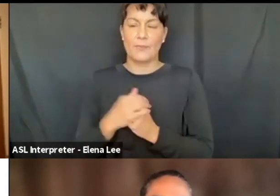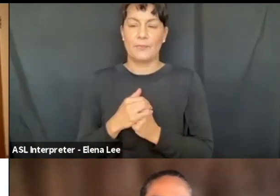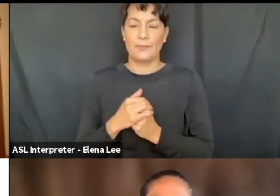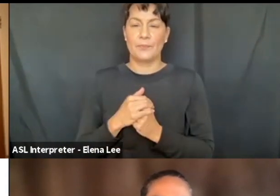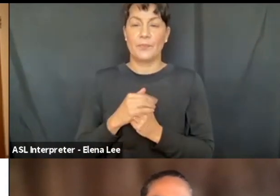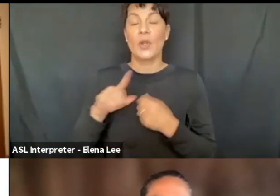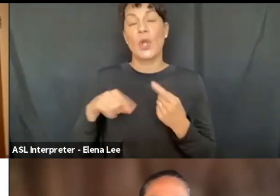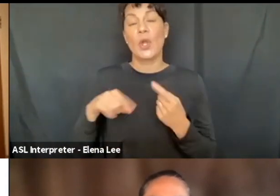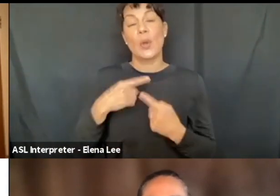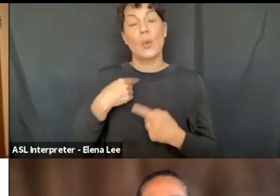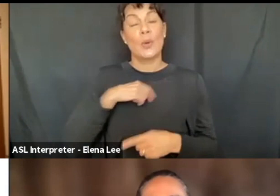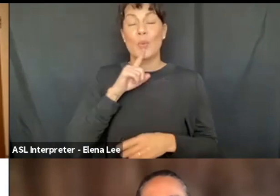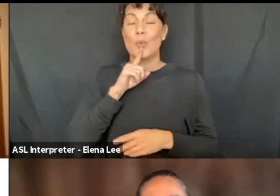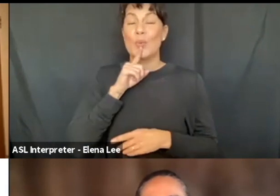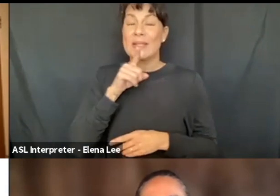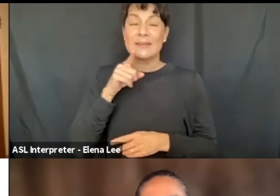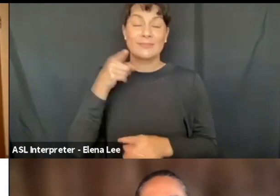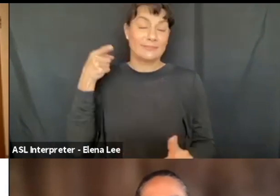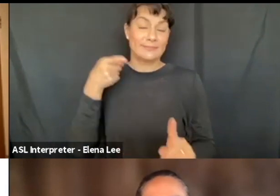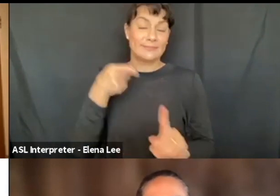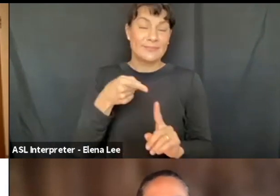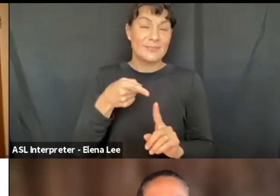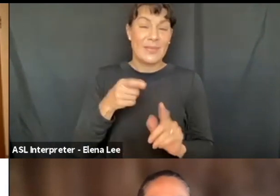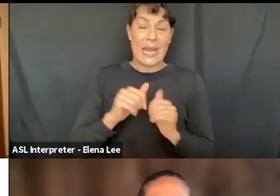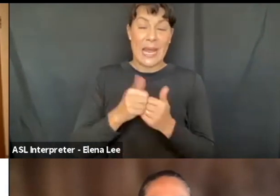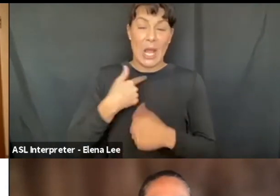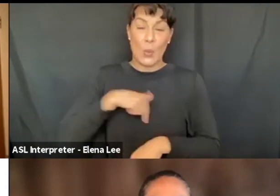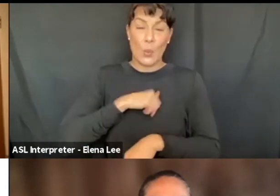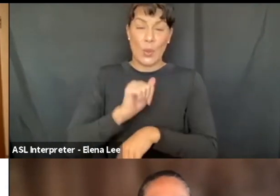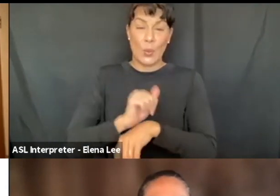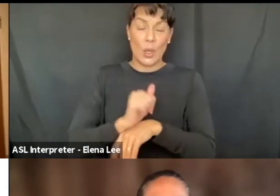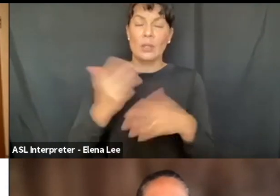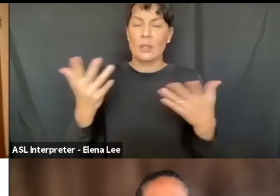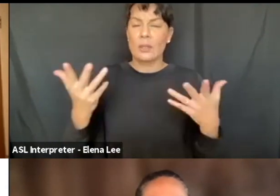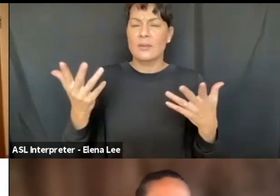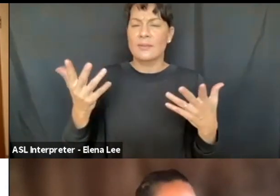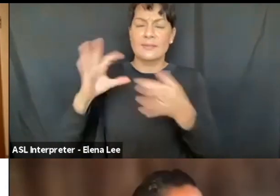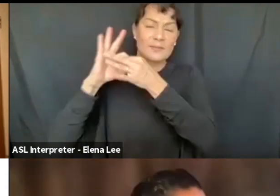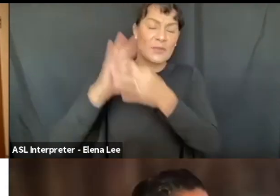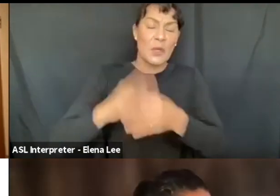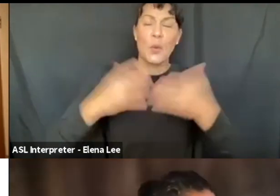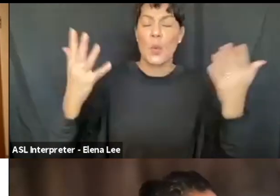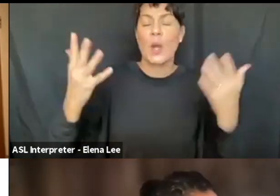to what we're talking about is how we treat each other. And so, we really feel that at the heart